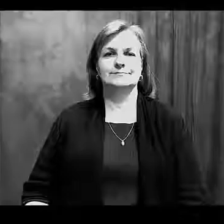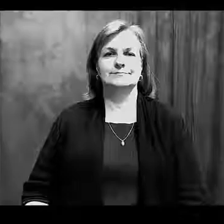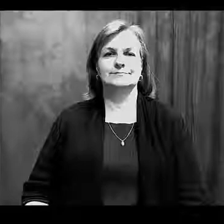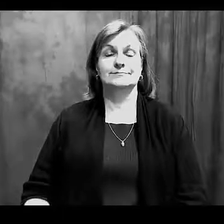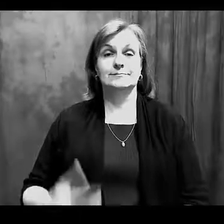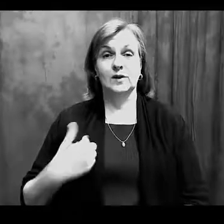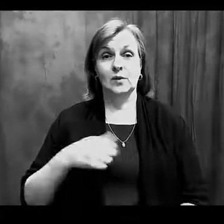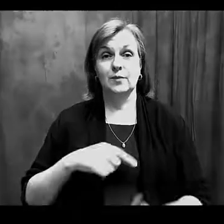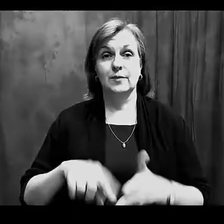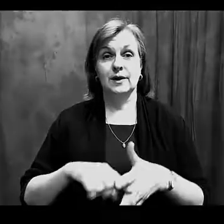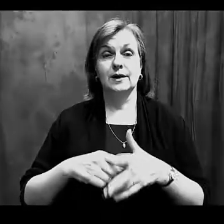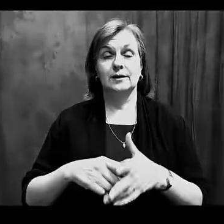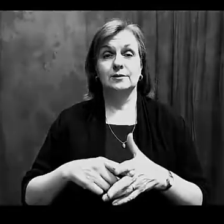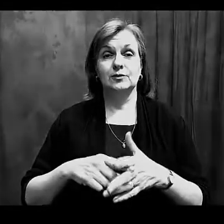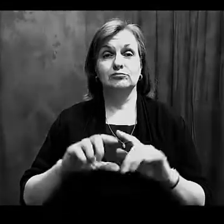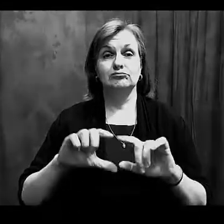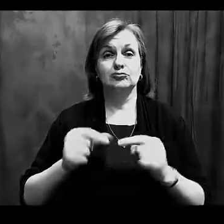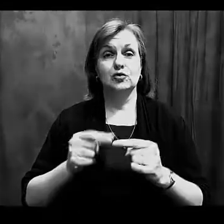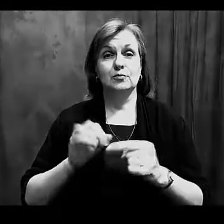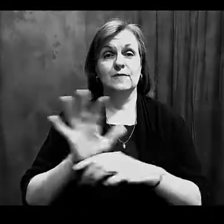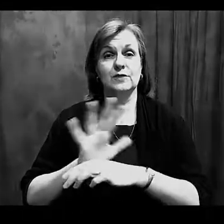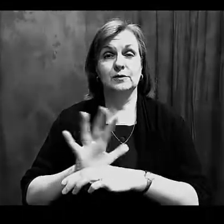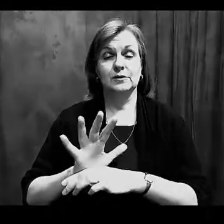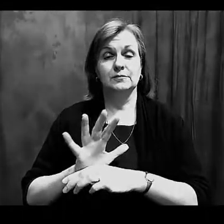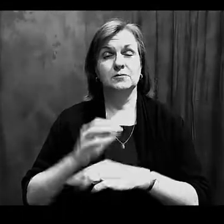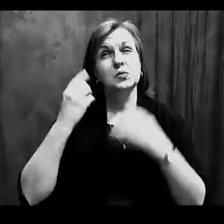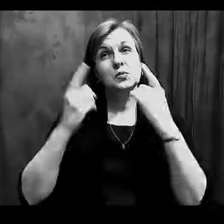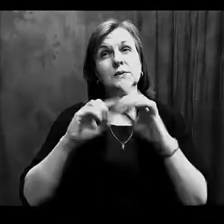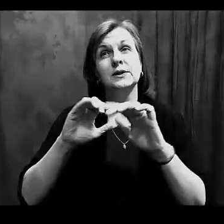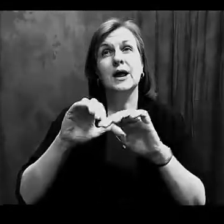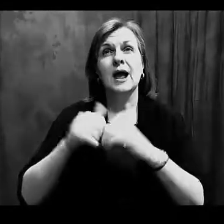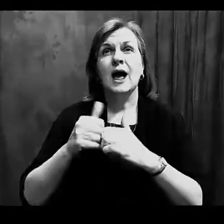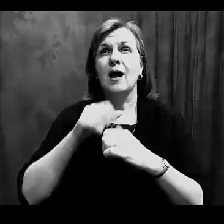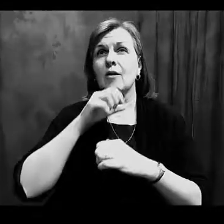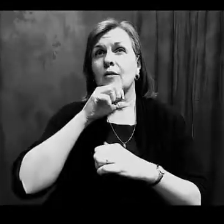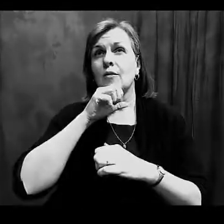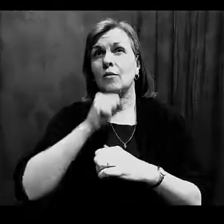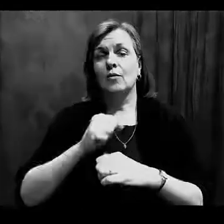We are beginning a new series to consider how old the earth is and what that means for